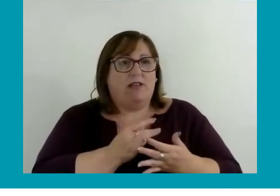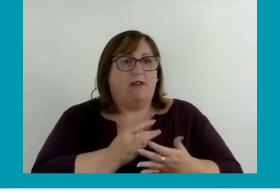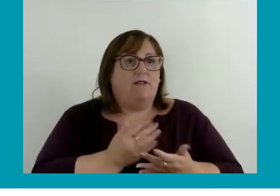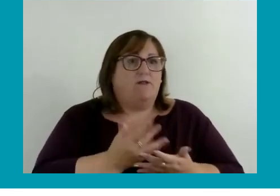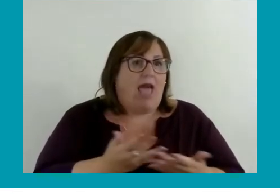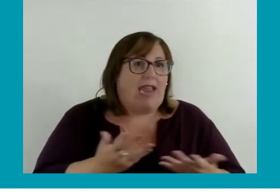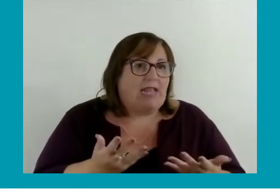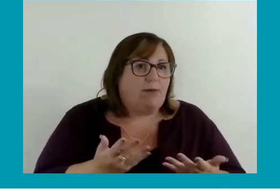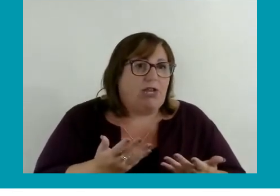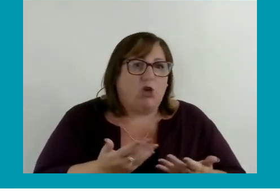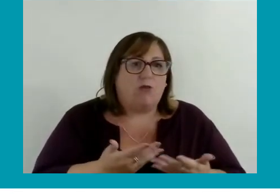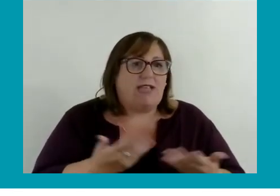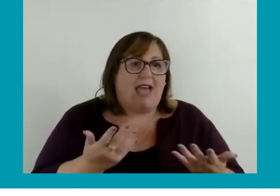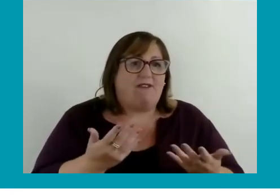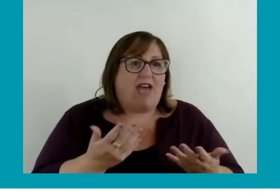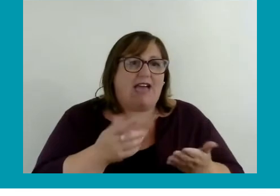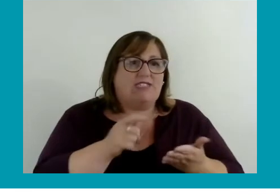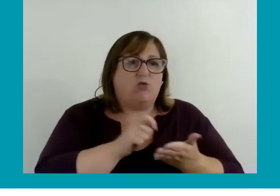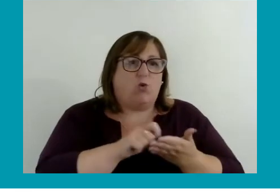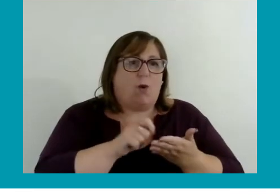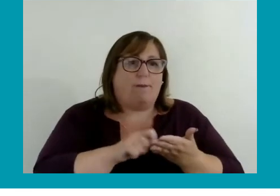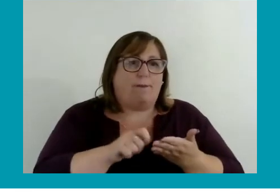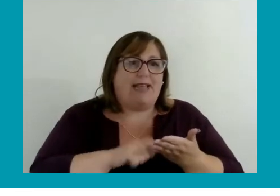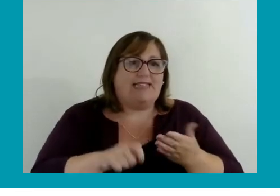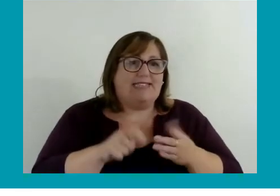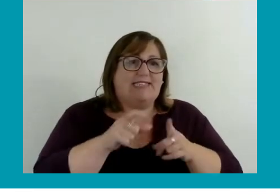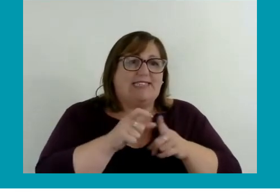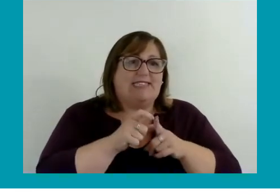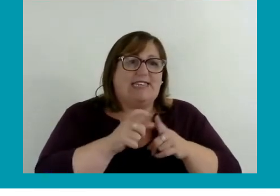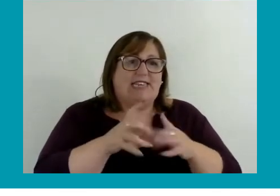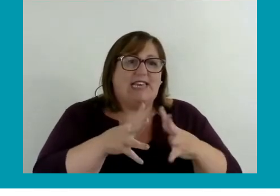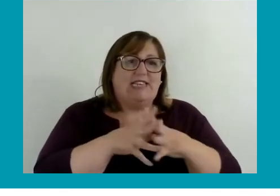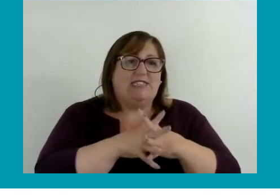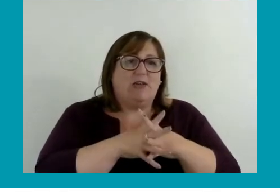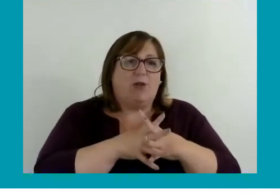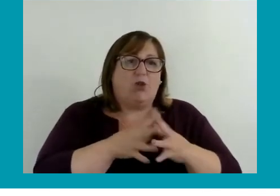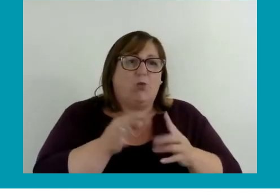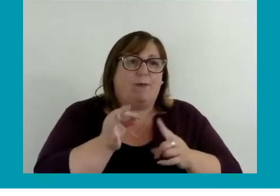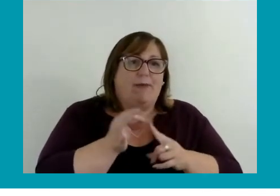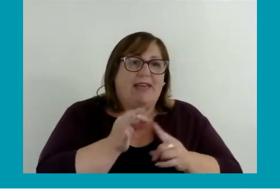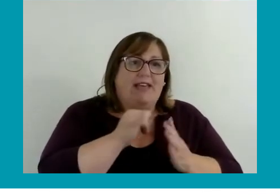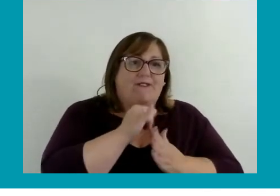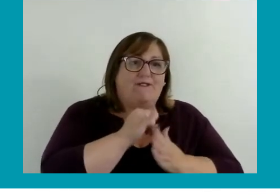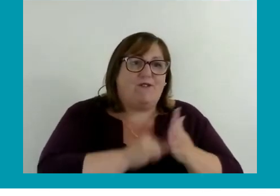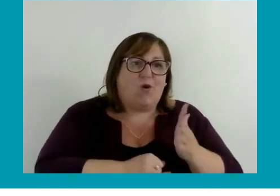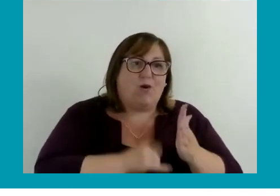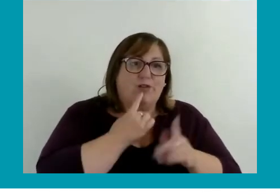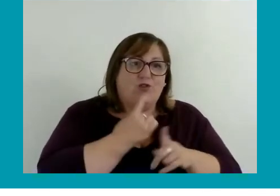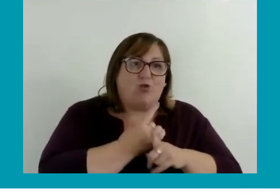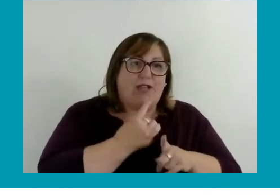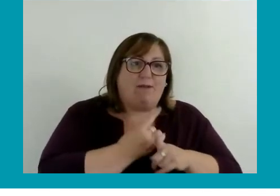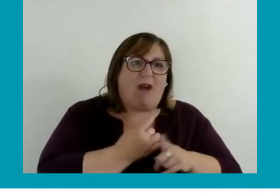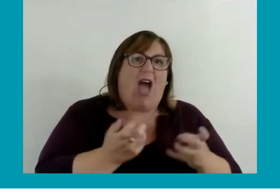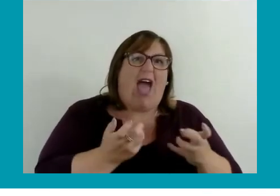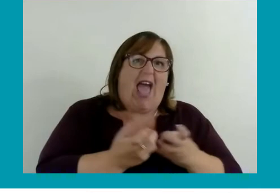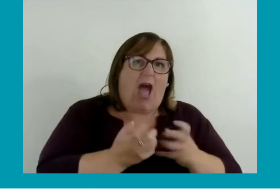about how your disability affects you you have to think about things that are normal for you